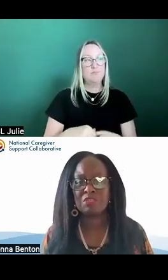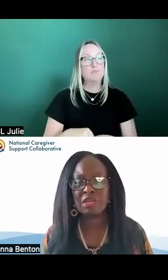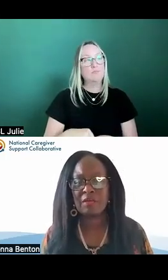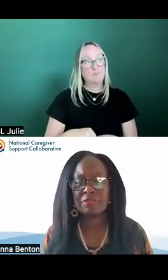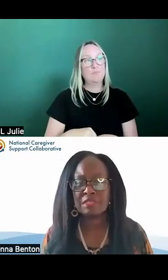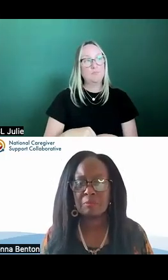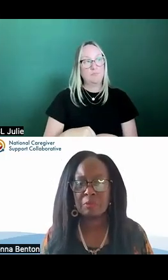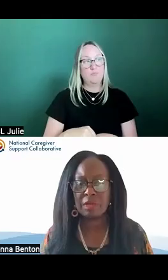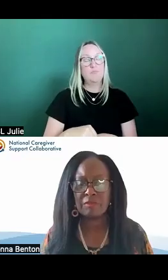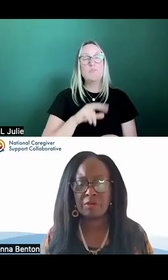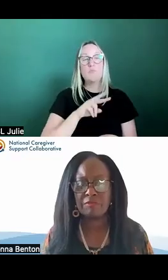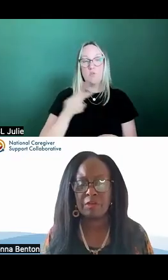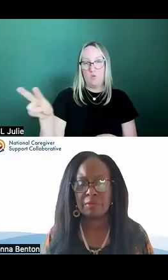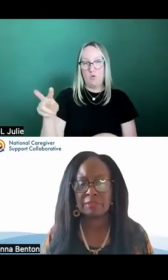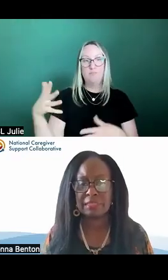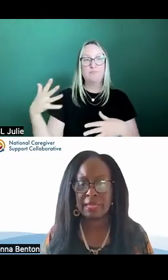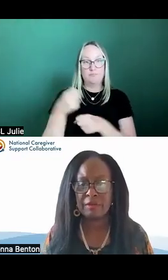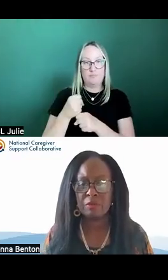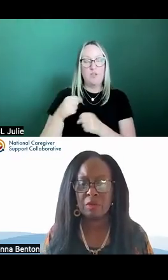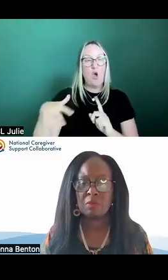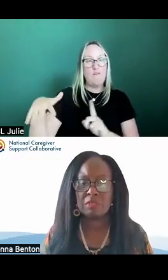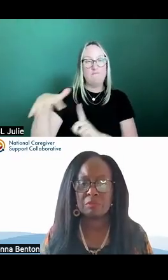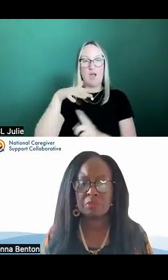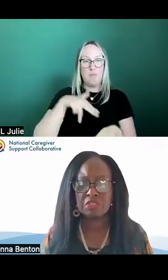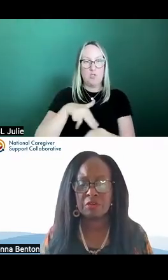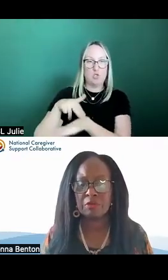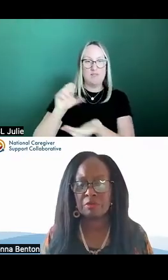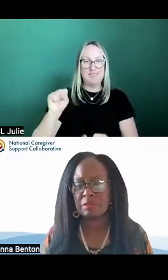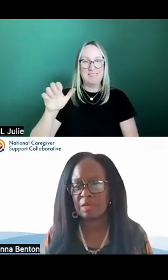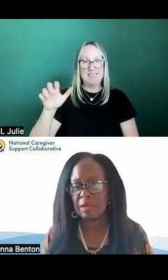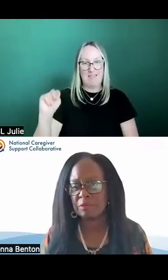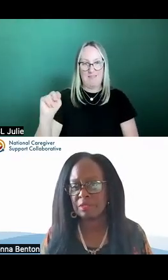check out the summary of our environmental scan which will be shared sometime during